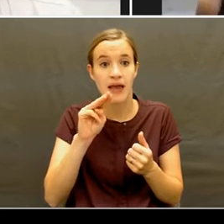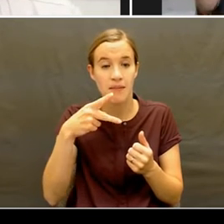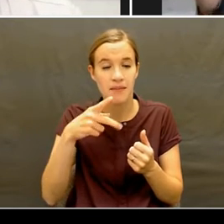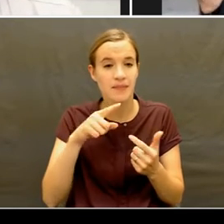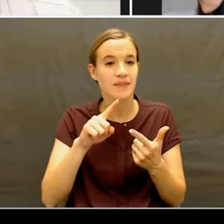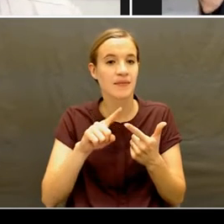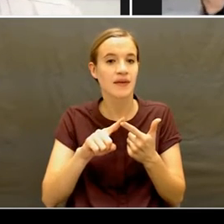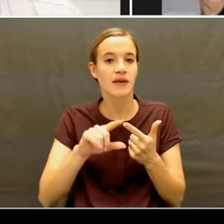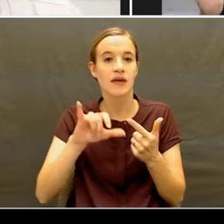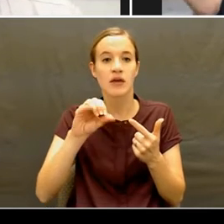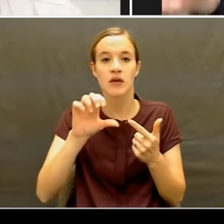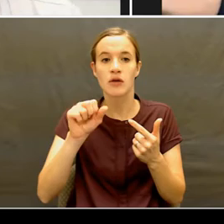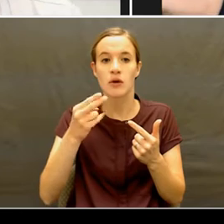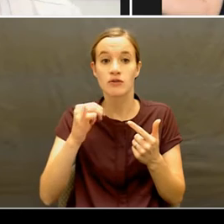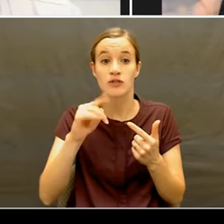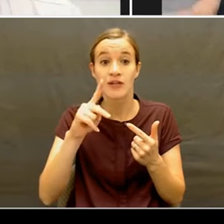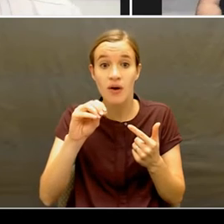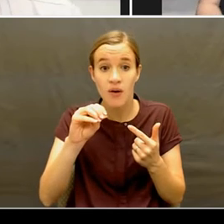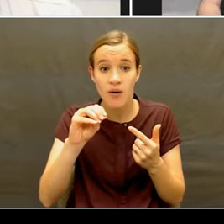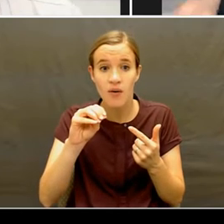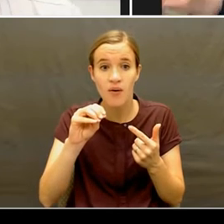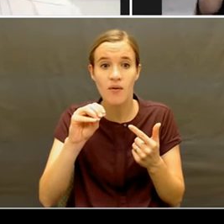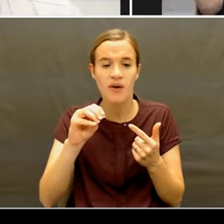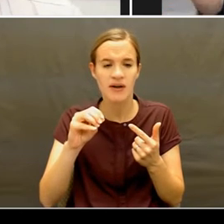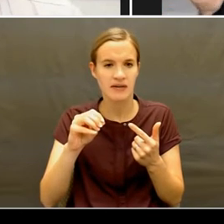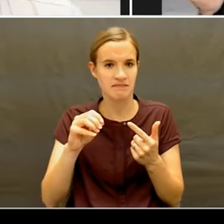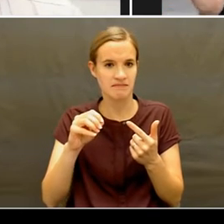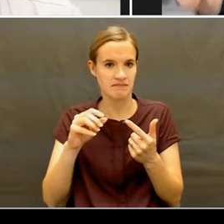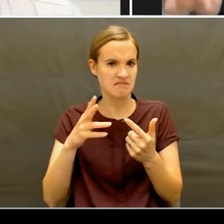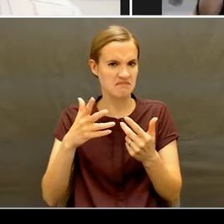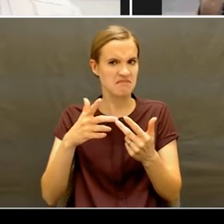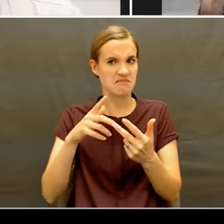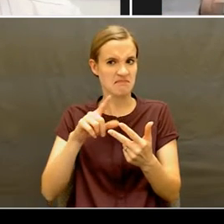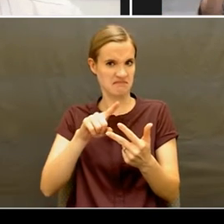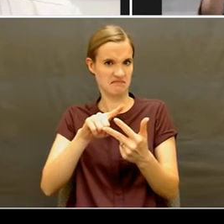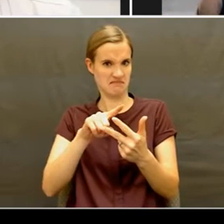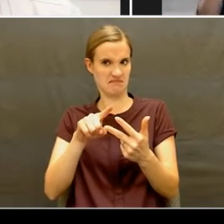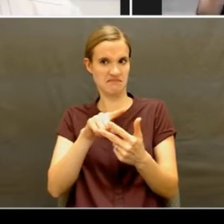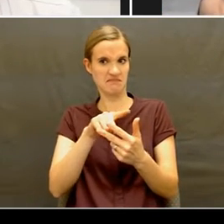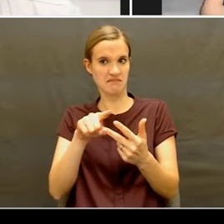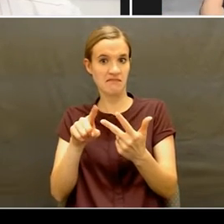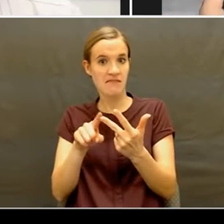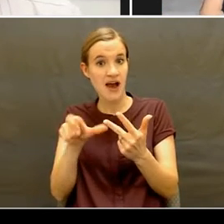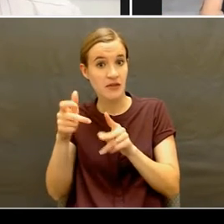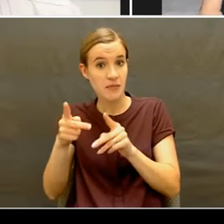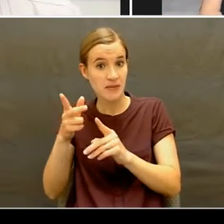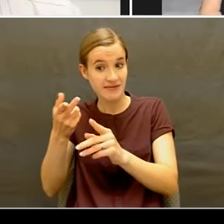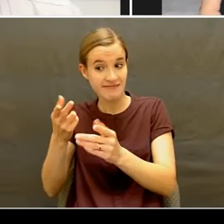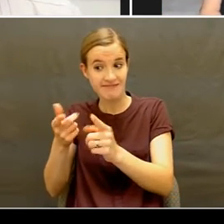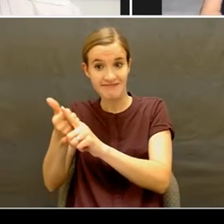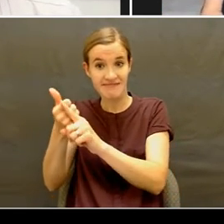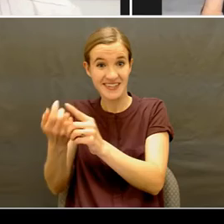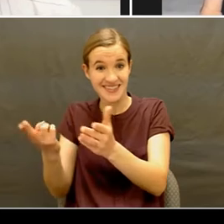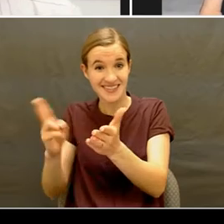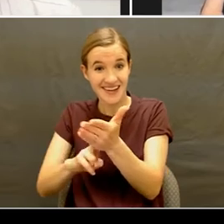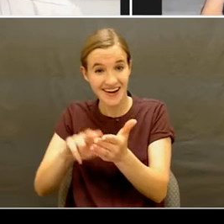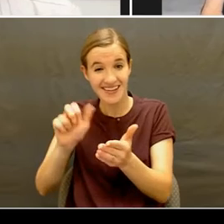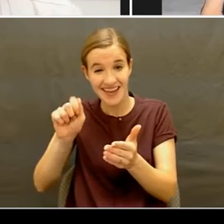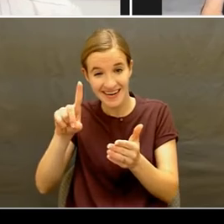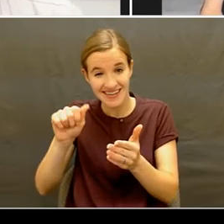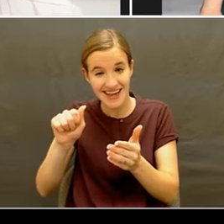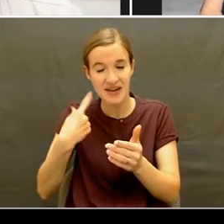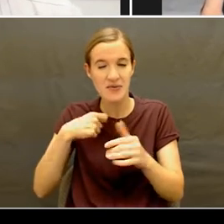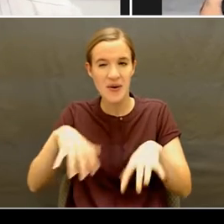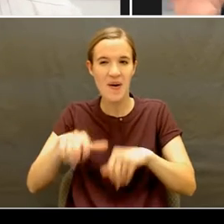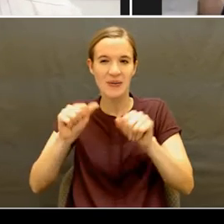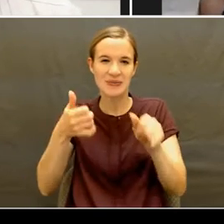the signers of the ADA Yo, that was fantastic. And I mean I was in so we and then we took off that